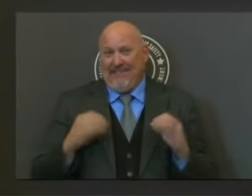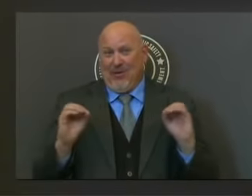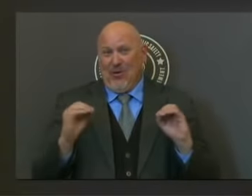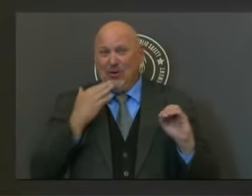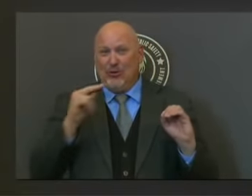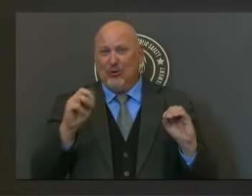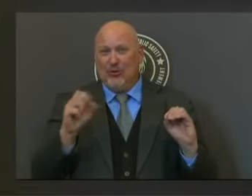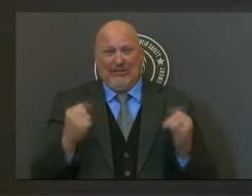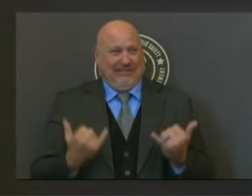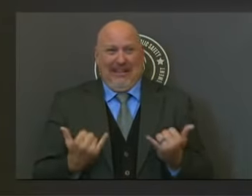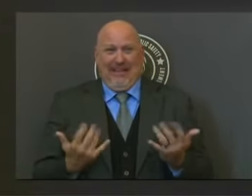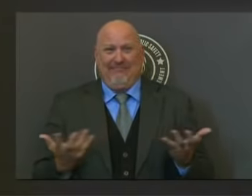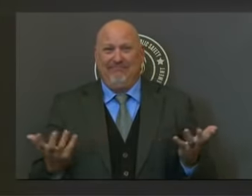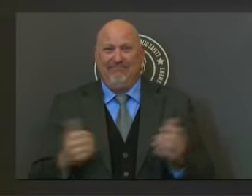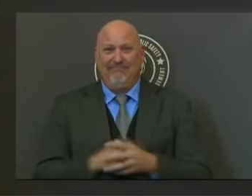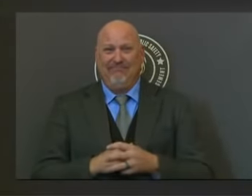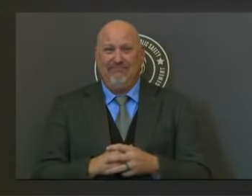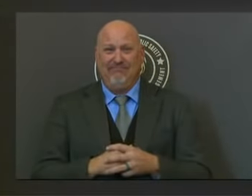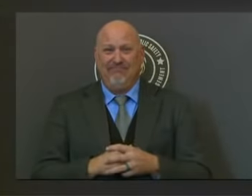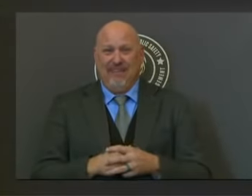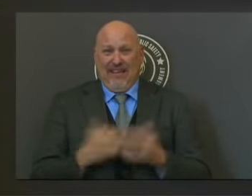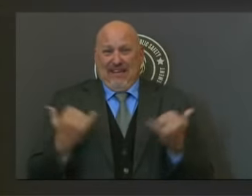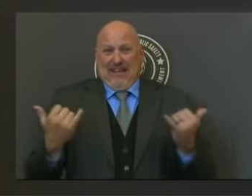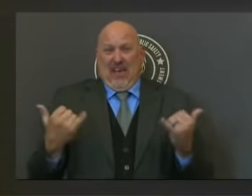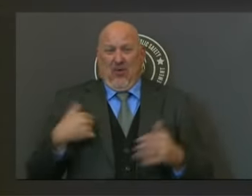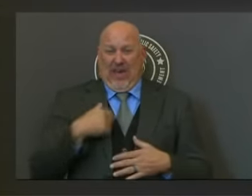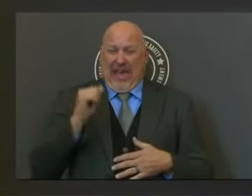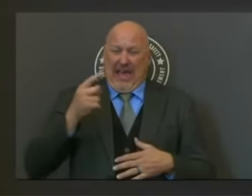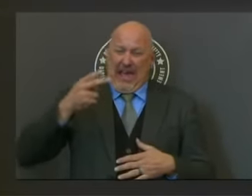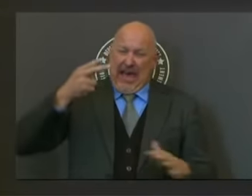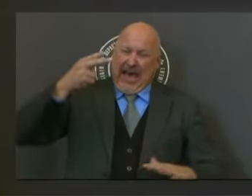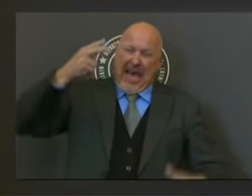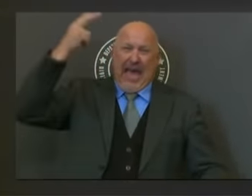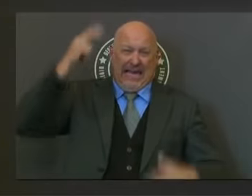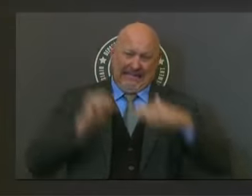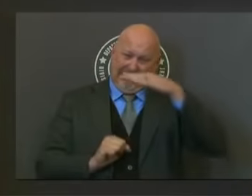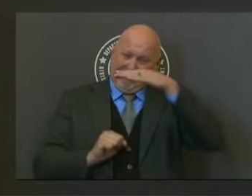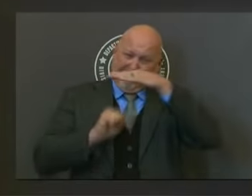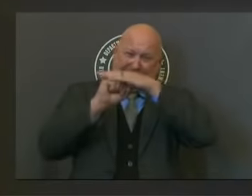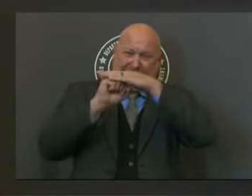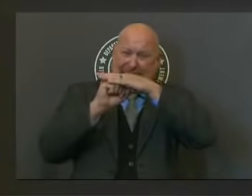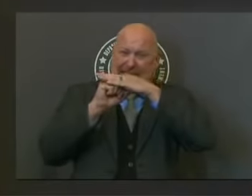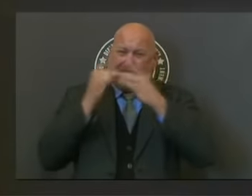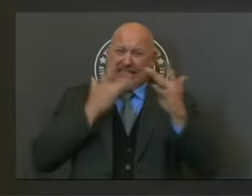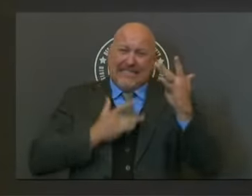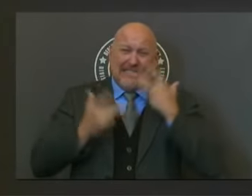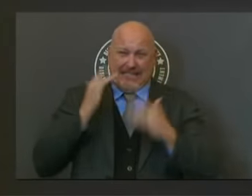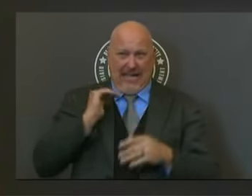are at all time high our